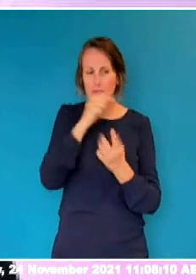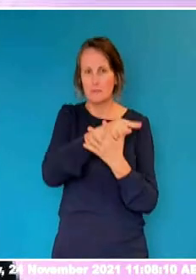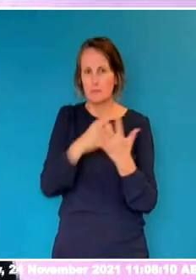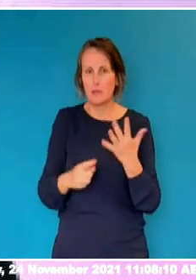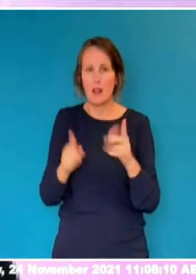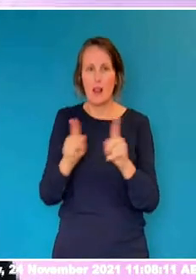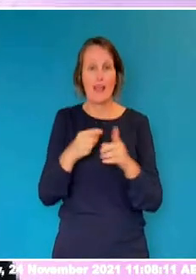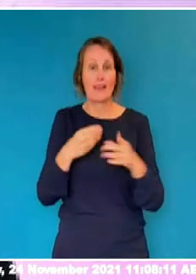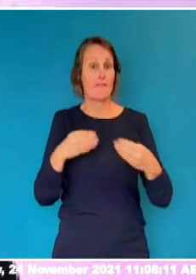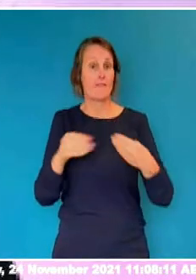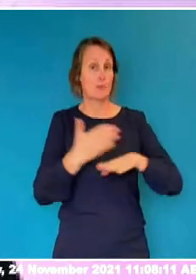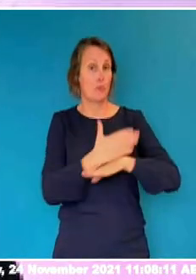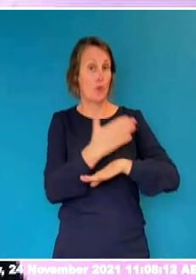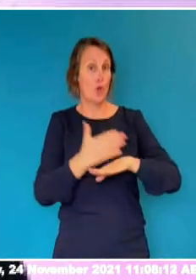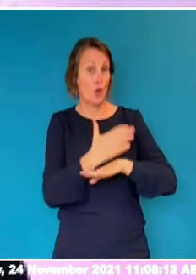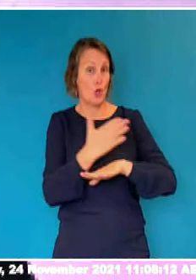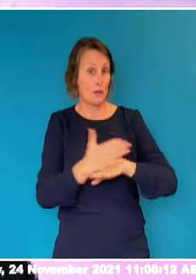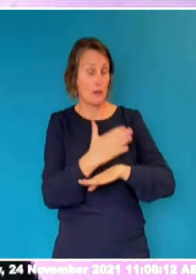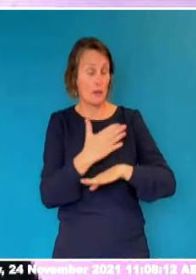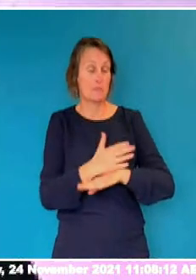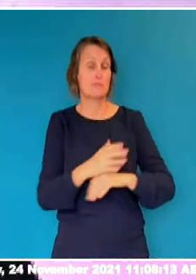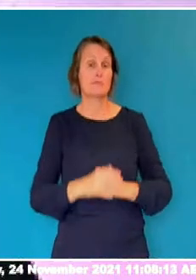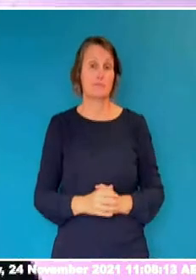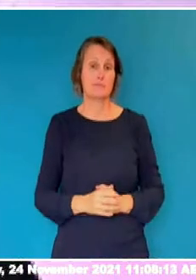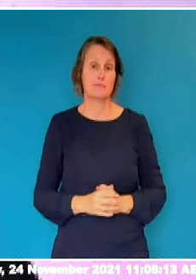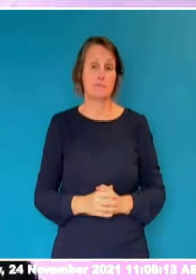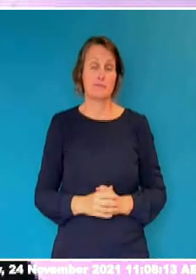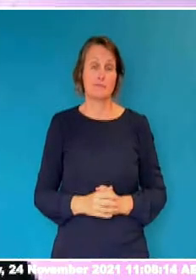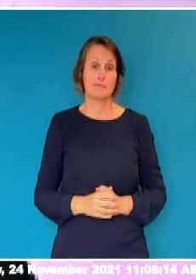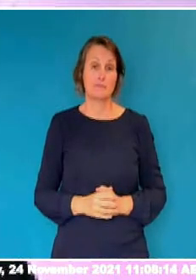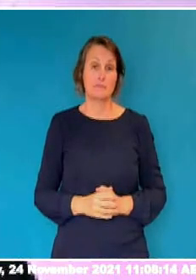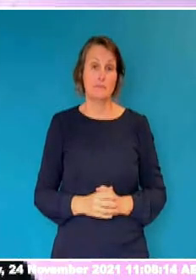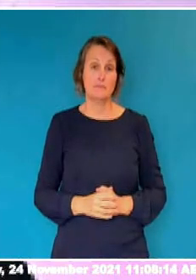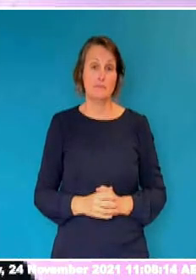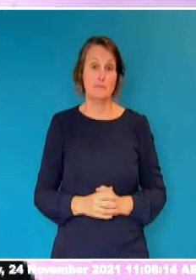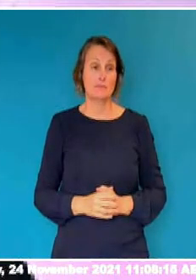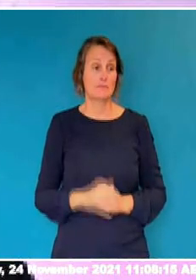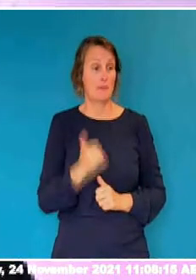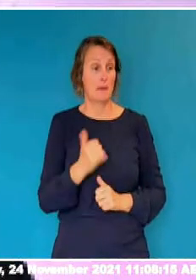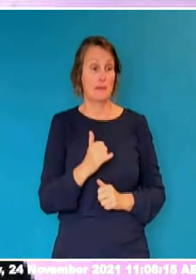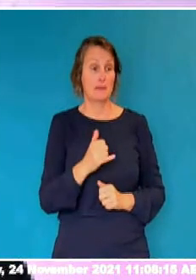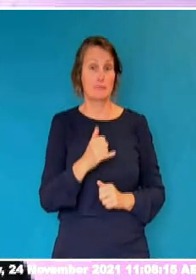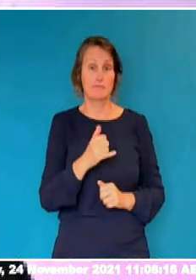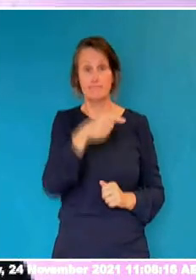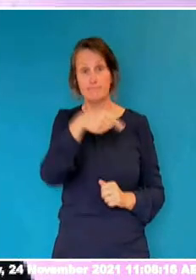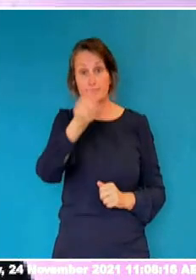arrangements. Working, where relevant, with medical practitioners and external advisers